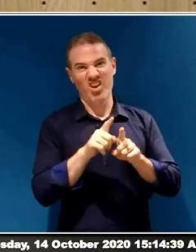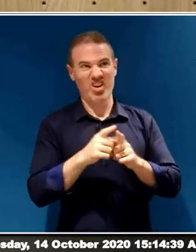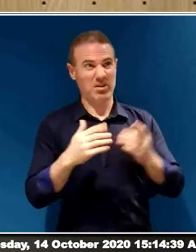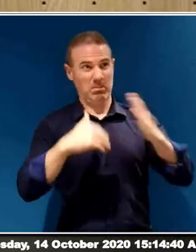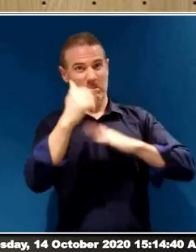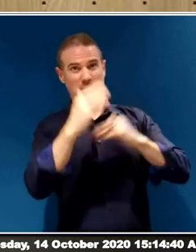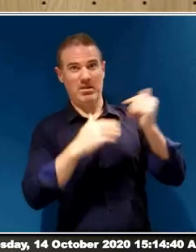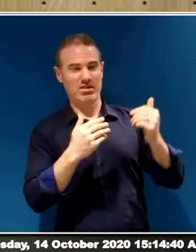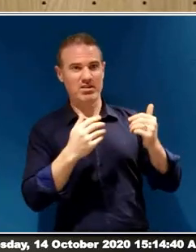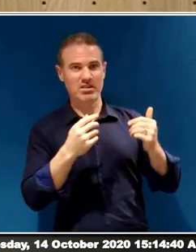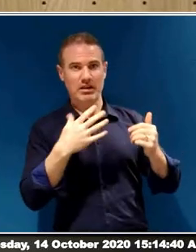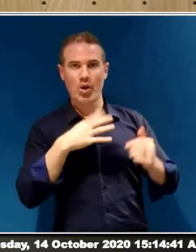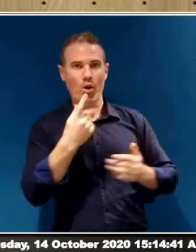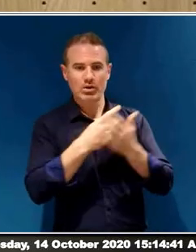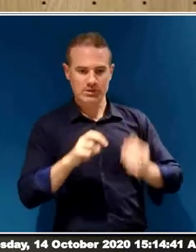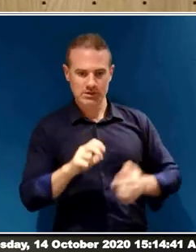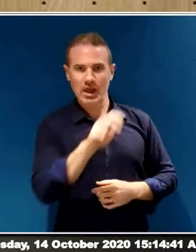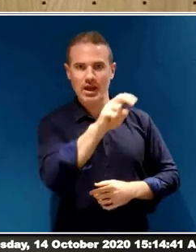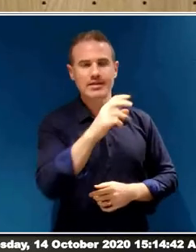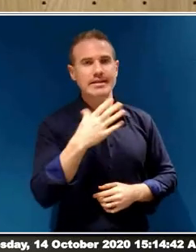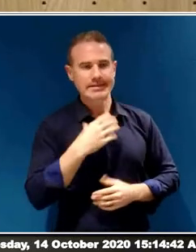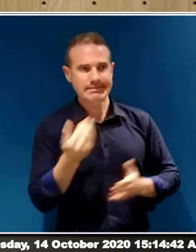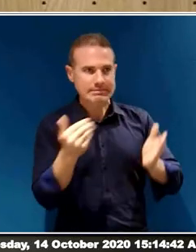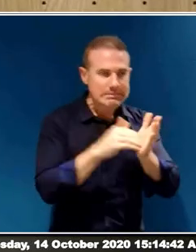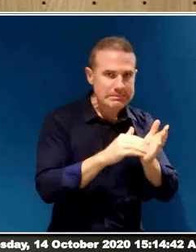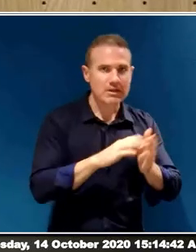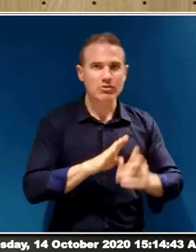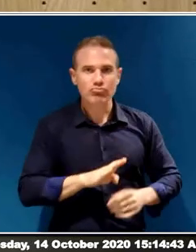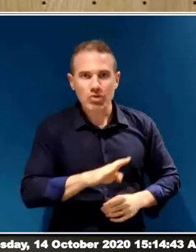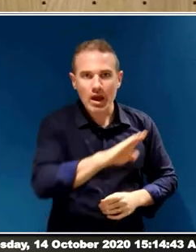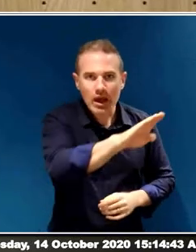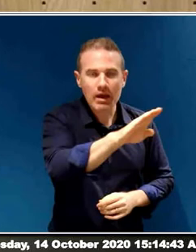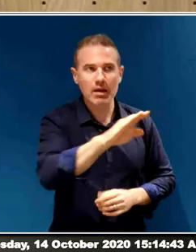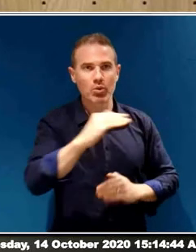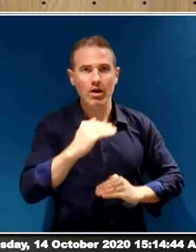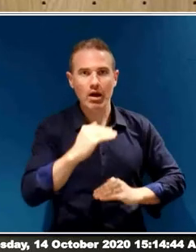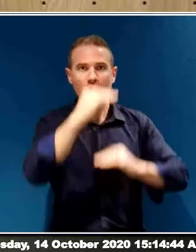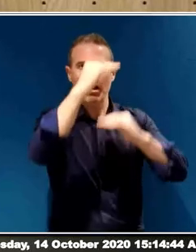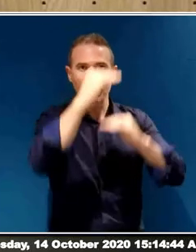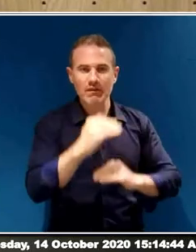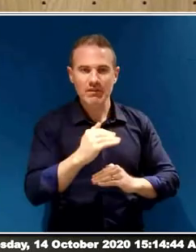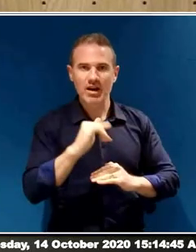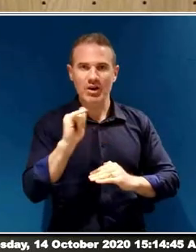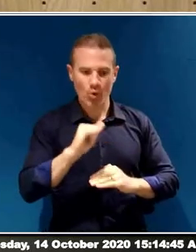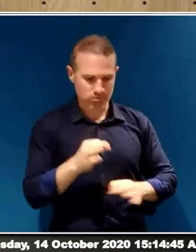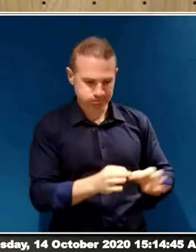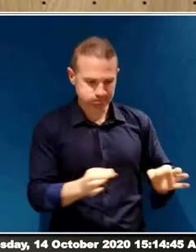elevators or tactile markings, but in addition they required re-thinking about